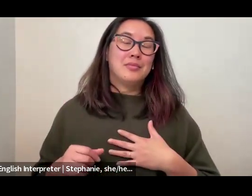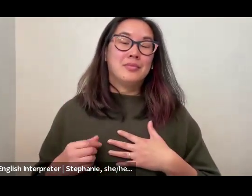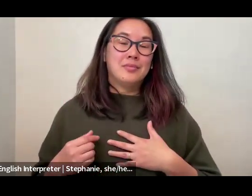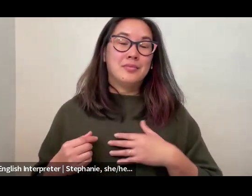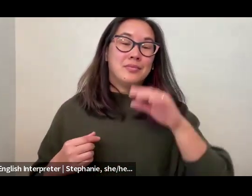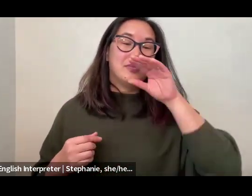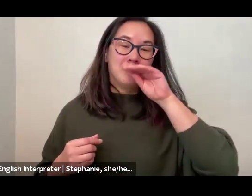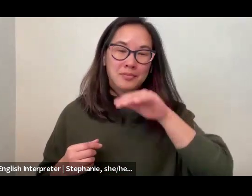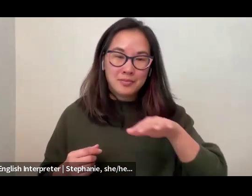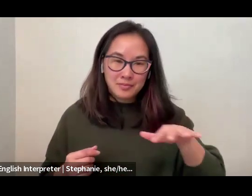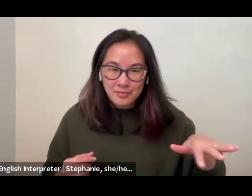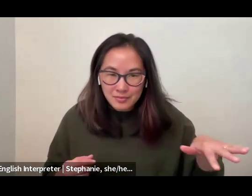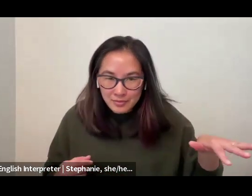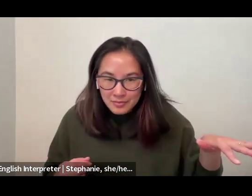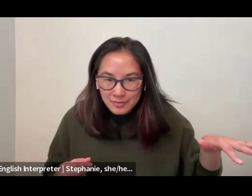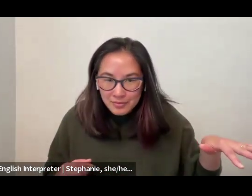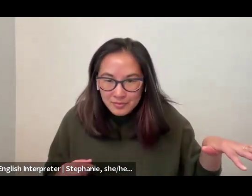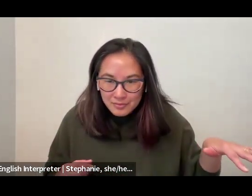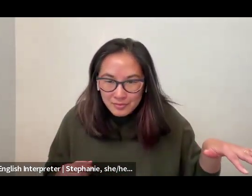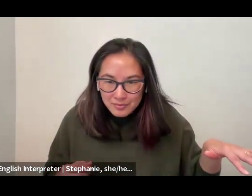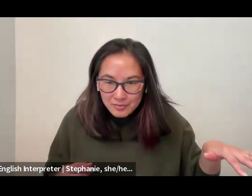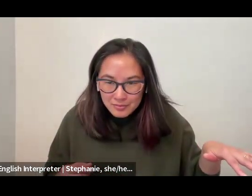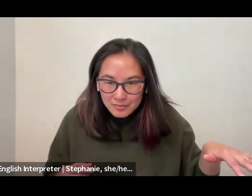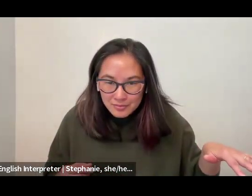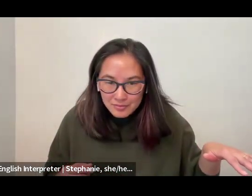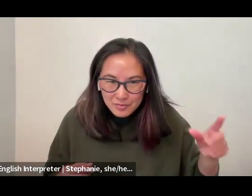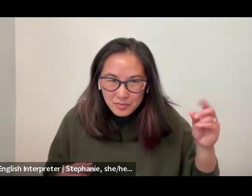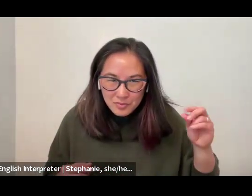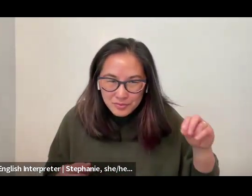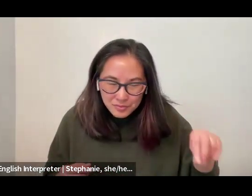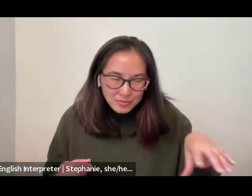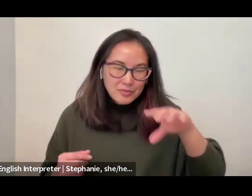Exhale, curl. One more time. Inhale, arch.